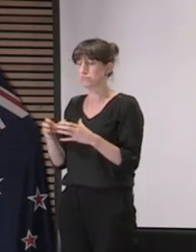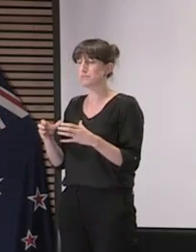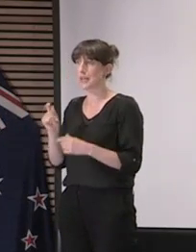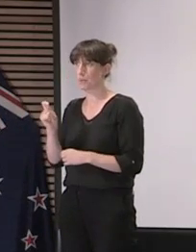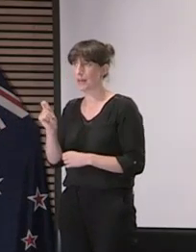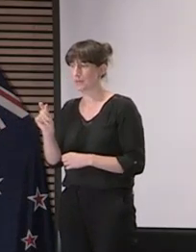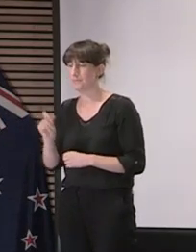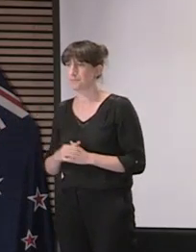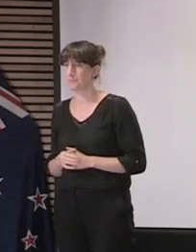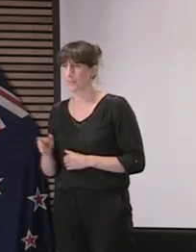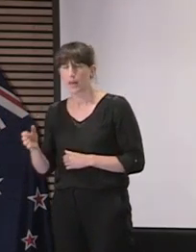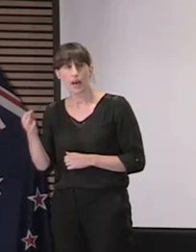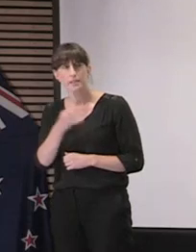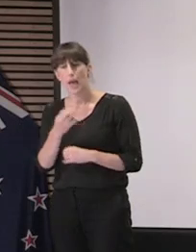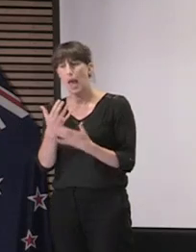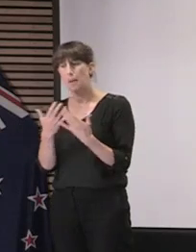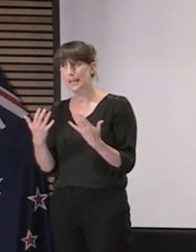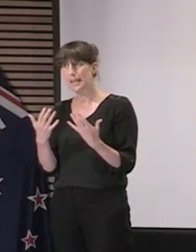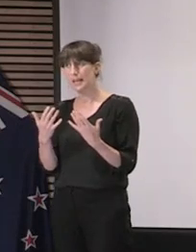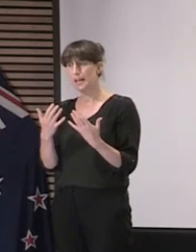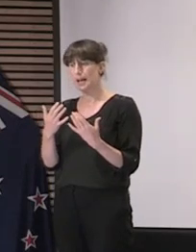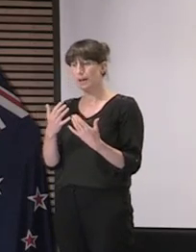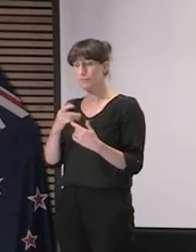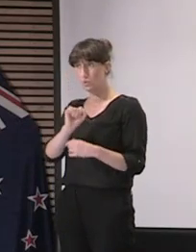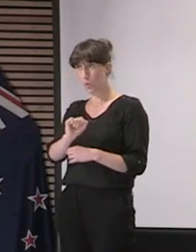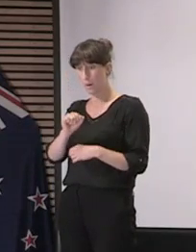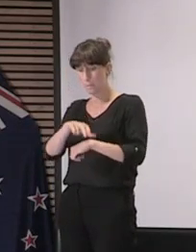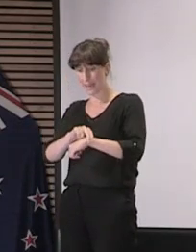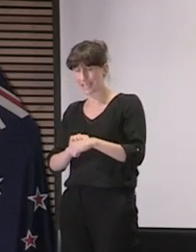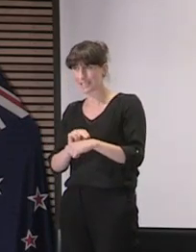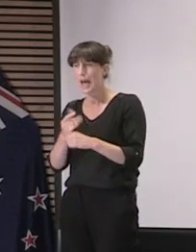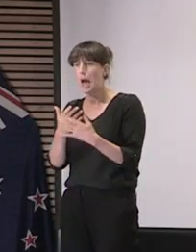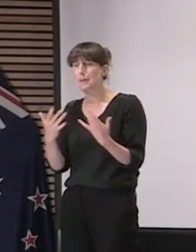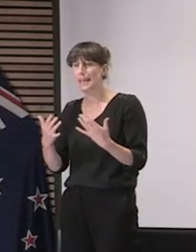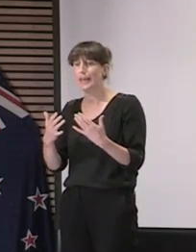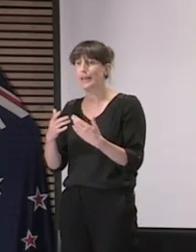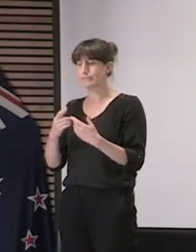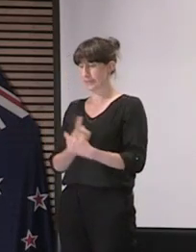think that's the best way for